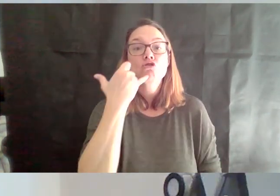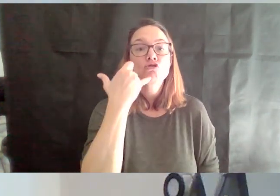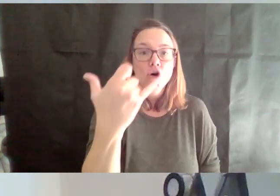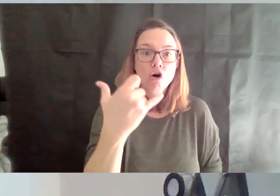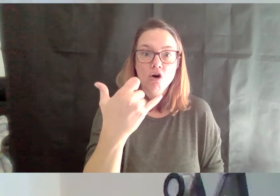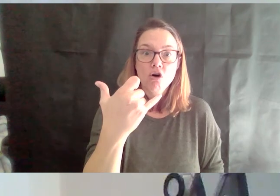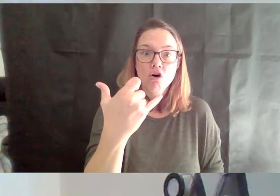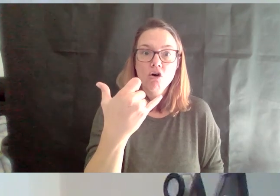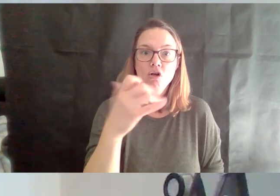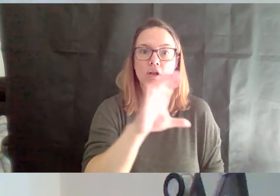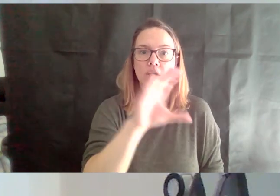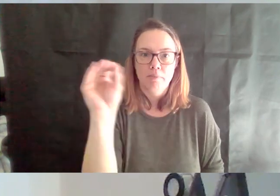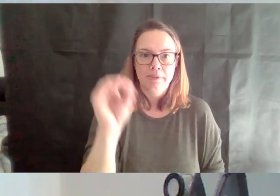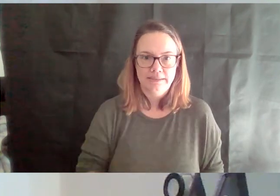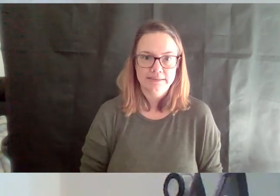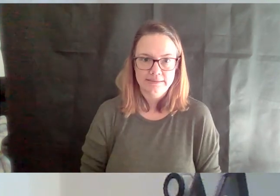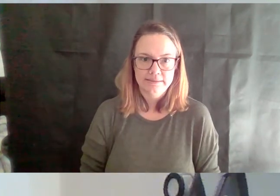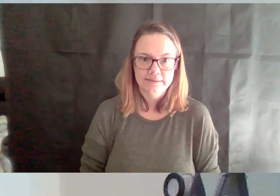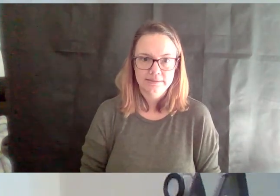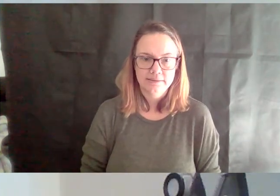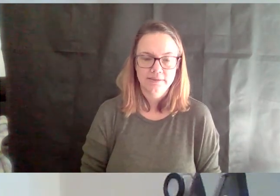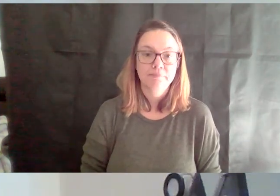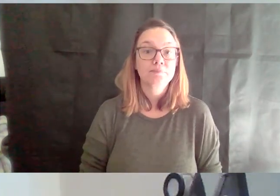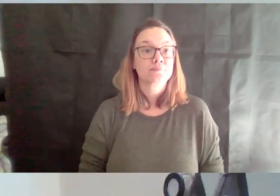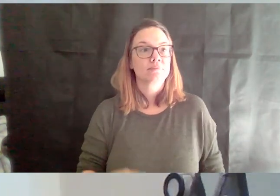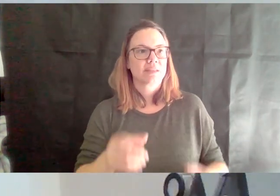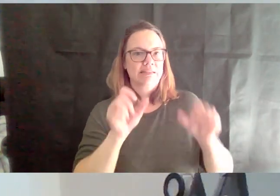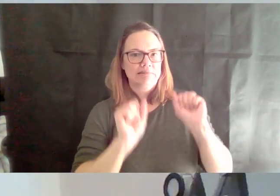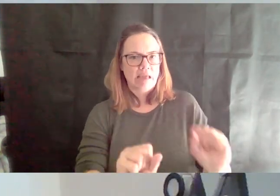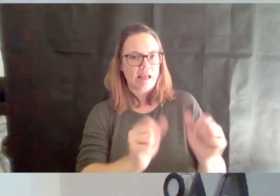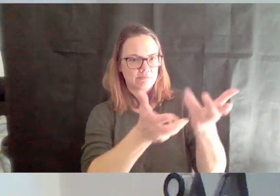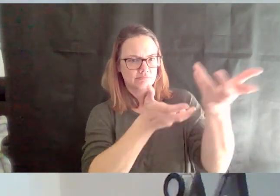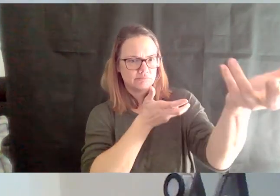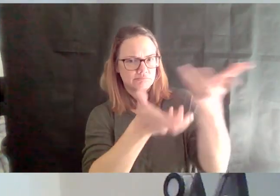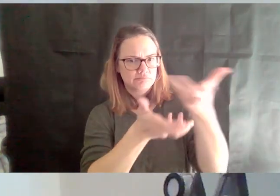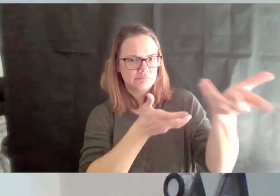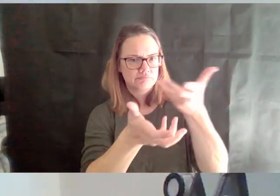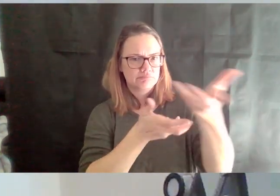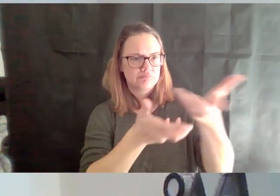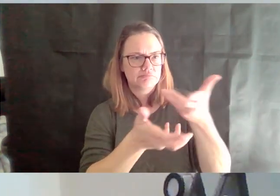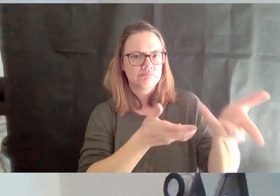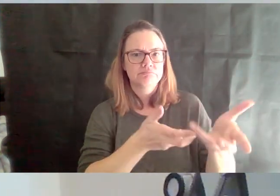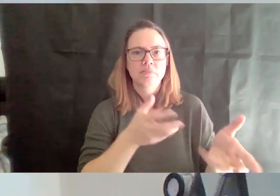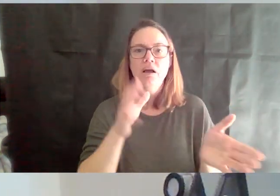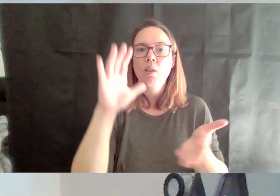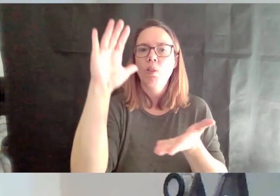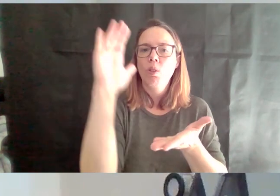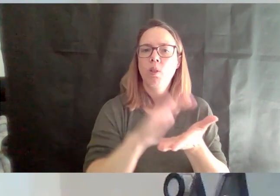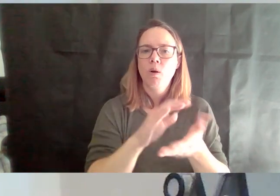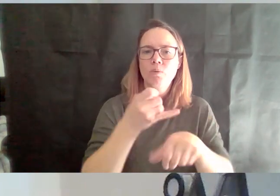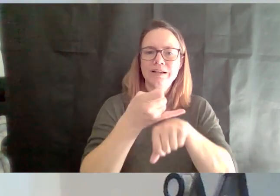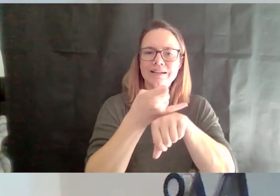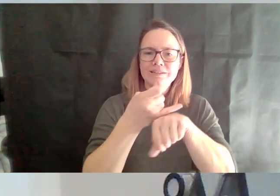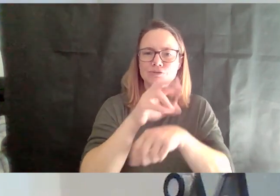sometimes you can get a better financial situation from that. You can consolidate your payments. You can get a lower interest rate on your credit card